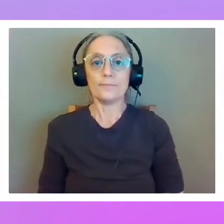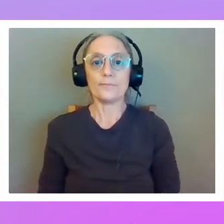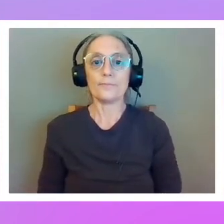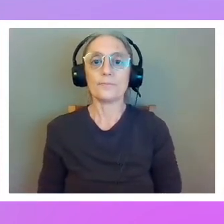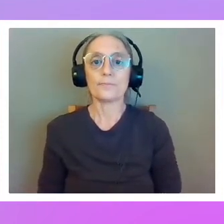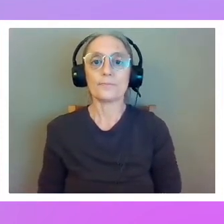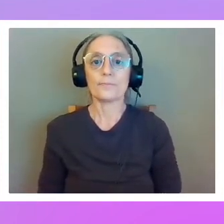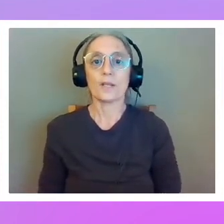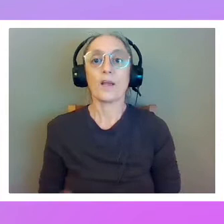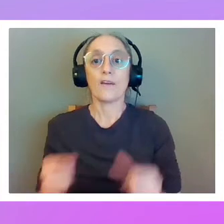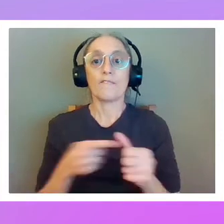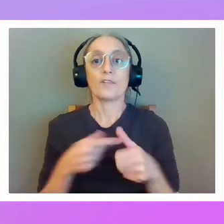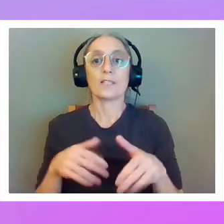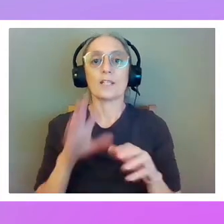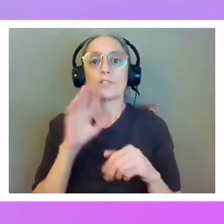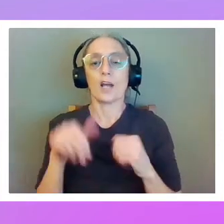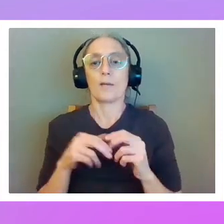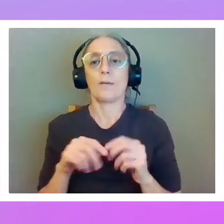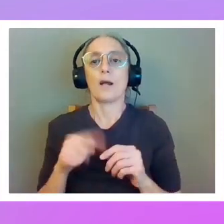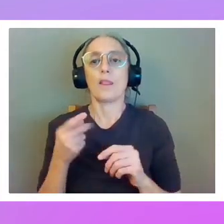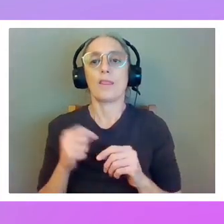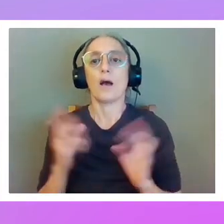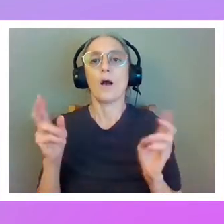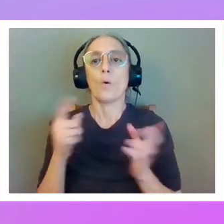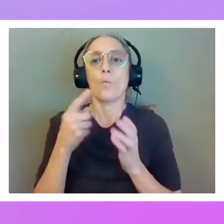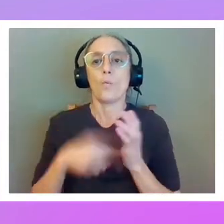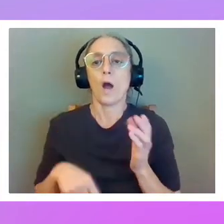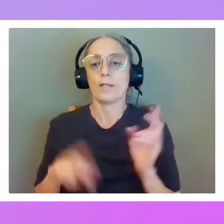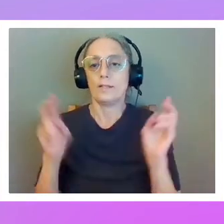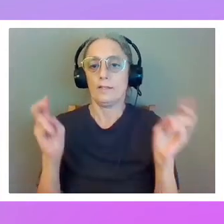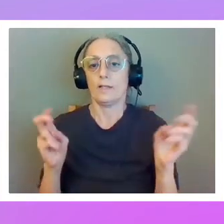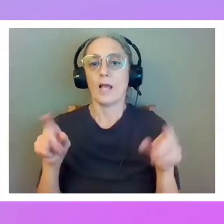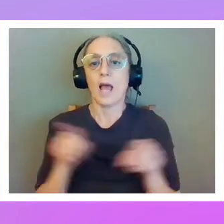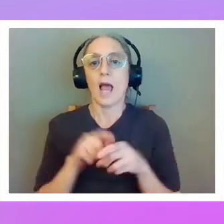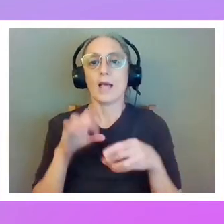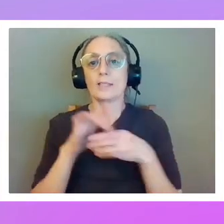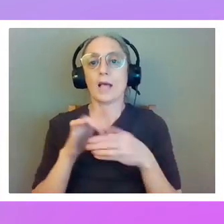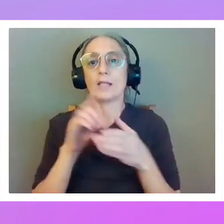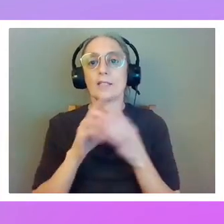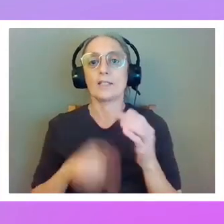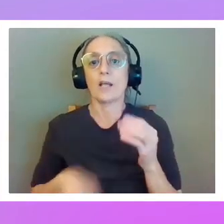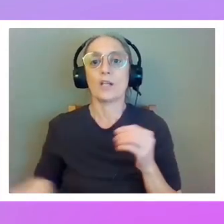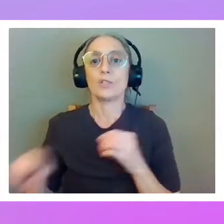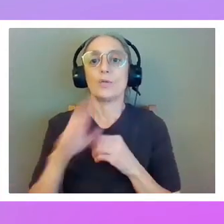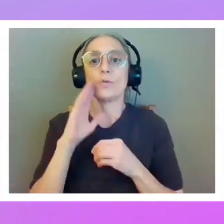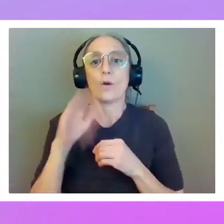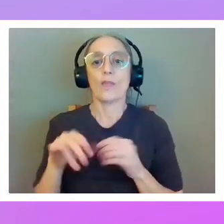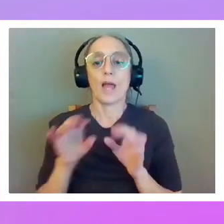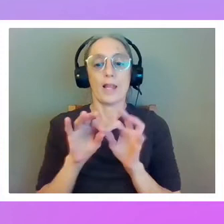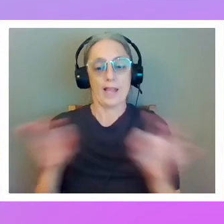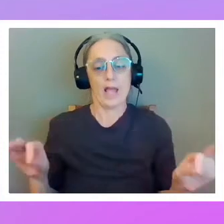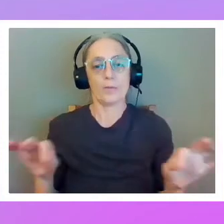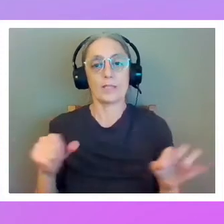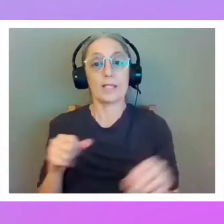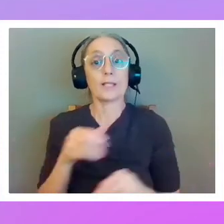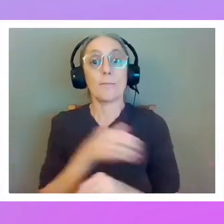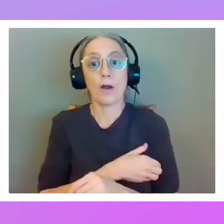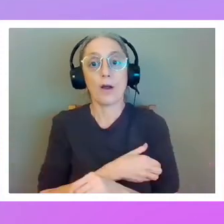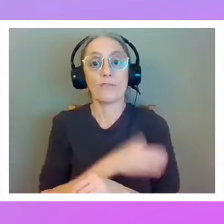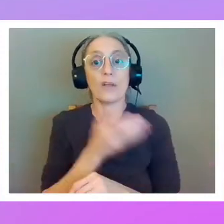First, let's talk about the what. As content designers you know that language is a powerful thing that can be used